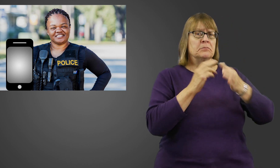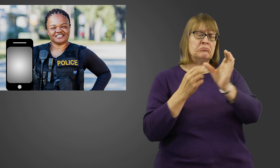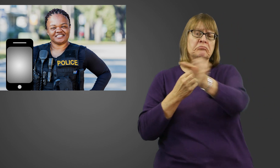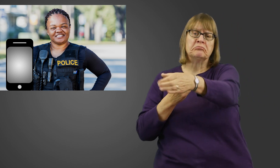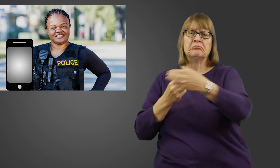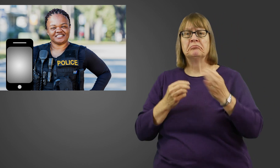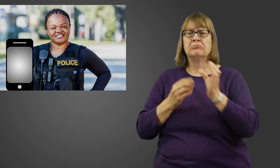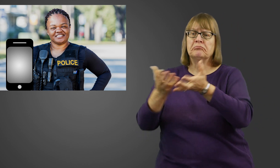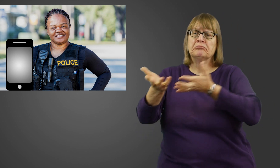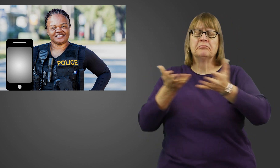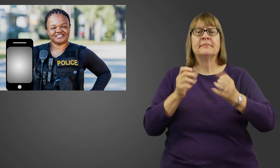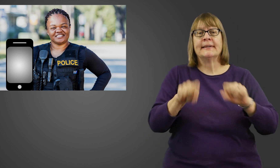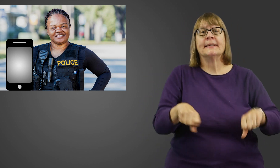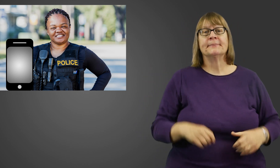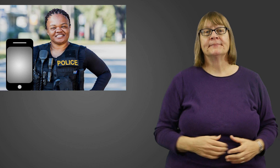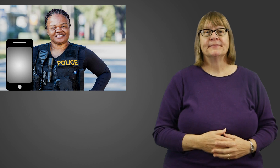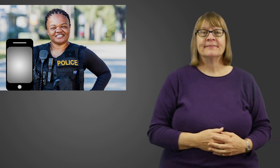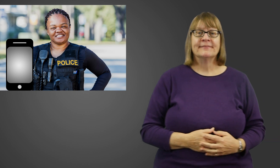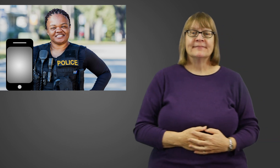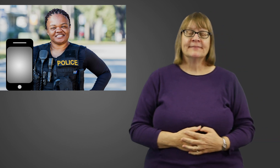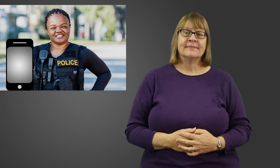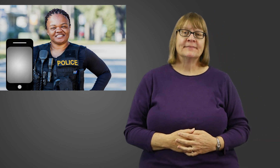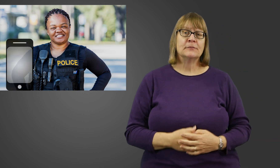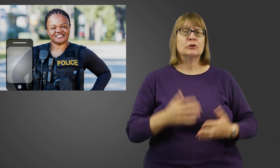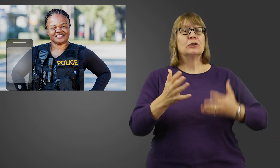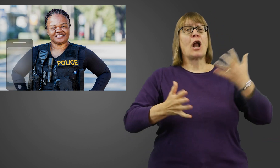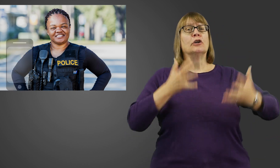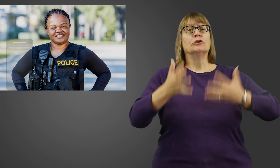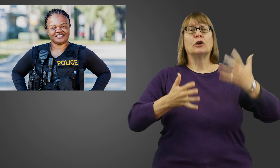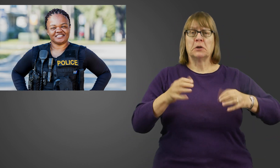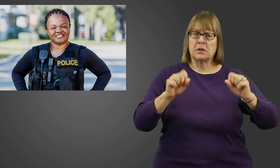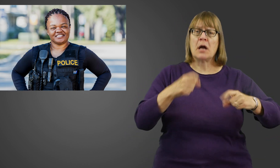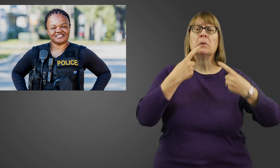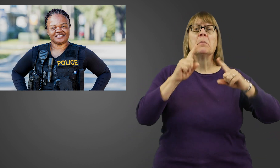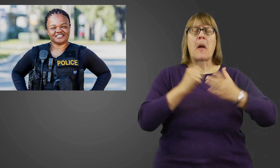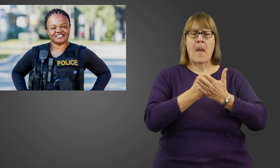The person with hearing loss can read and respond to the information.